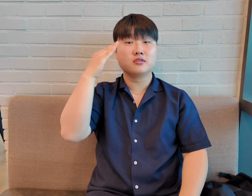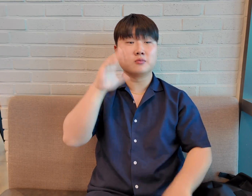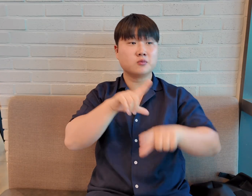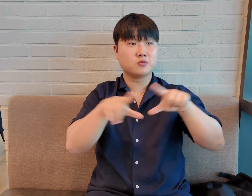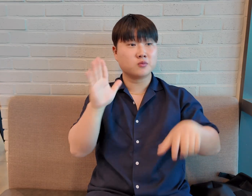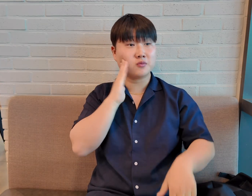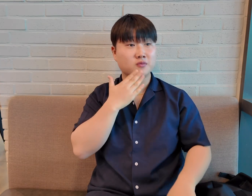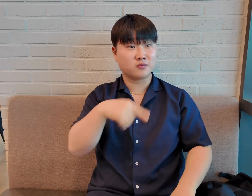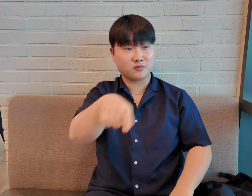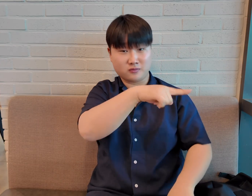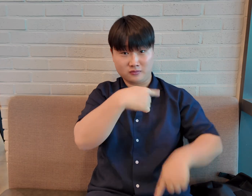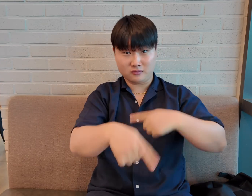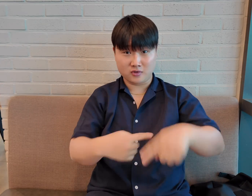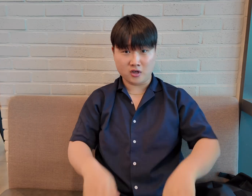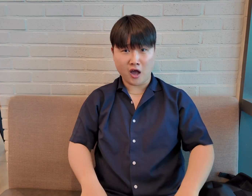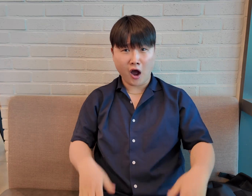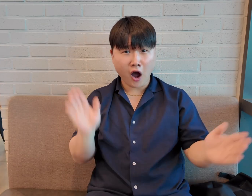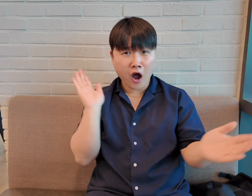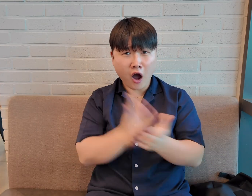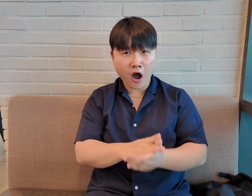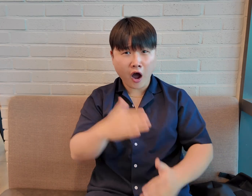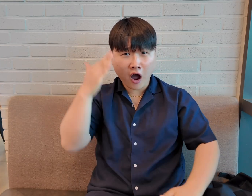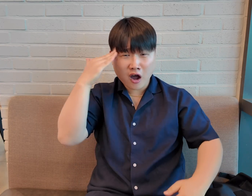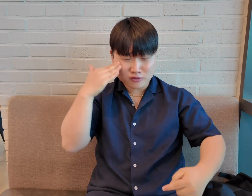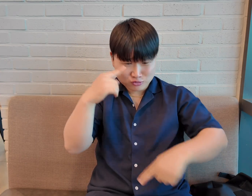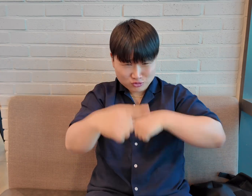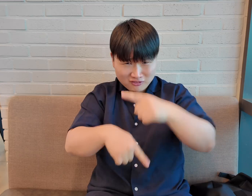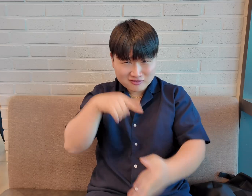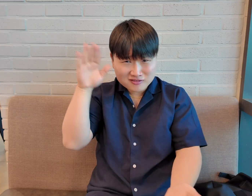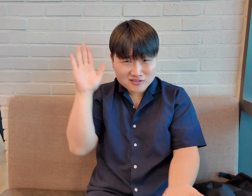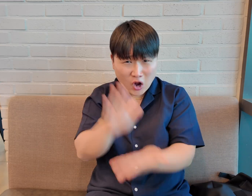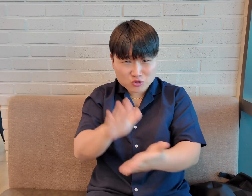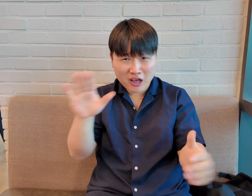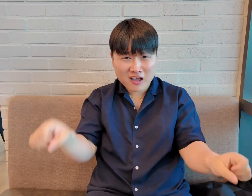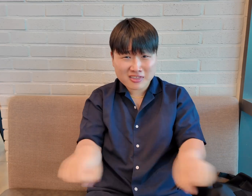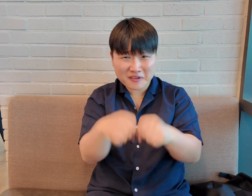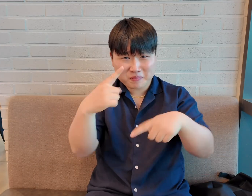Deaf people don’t express things like